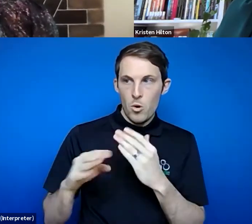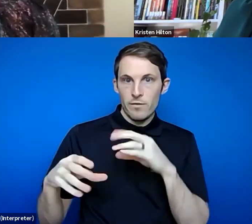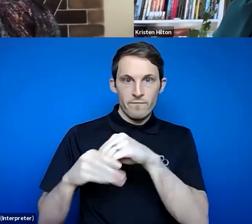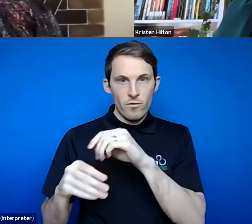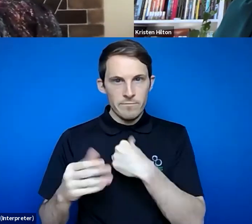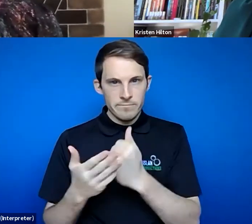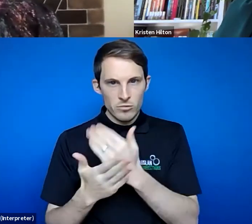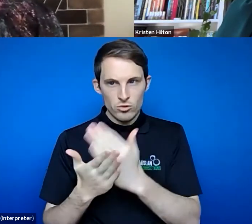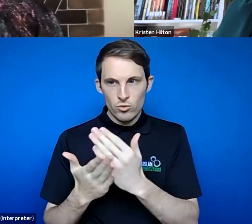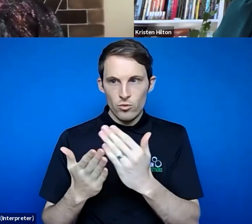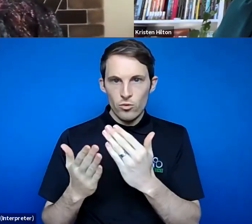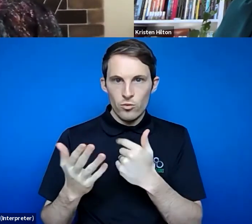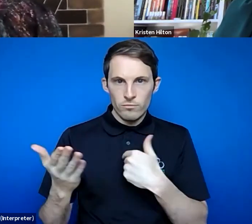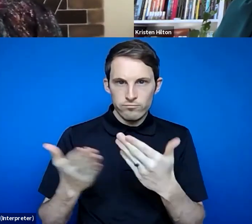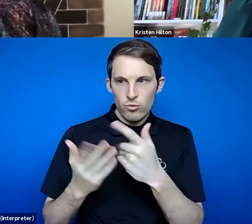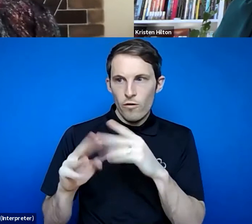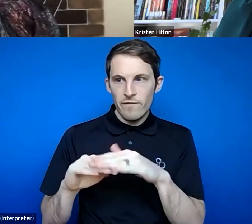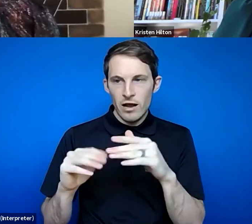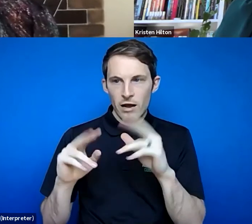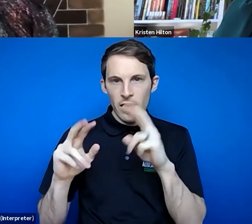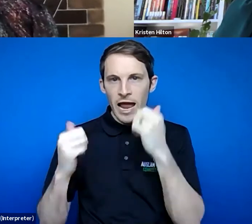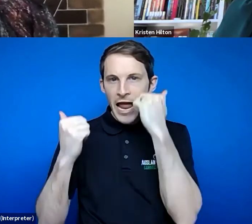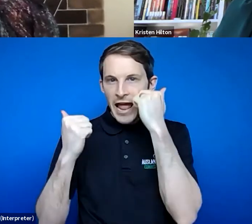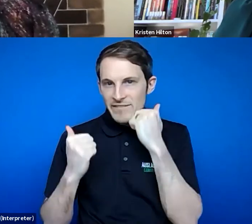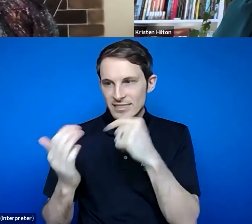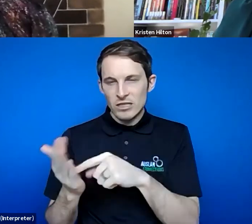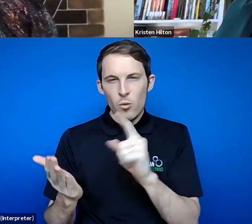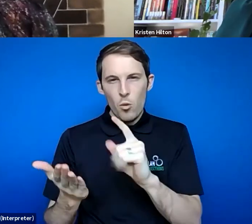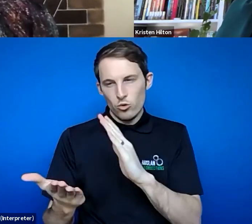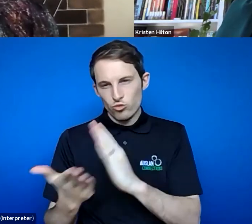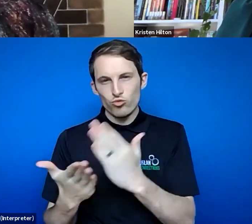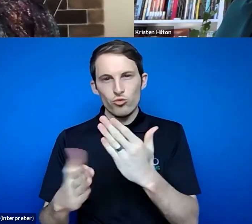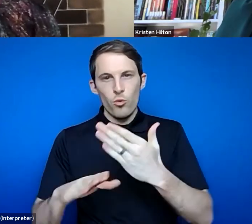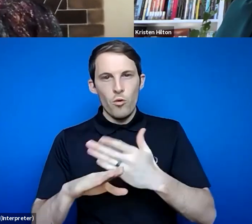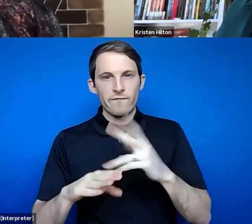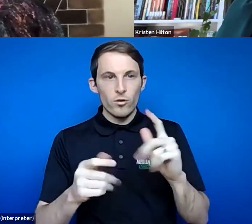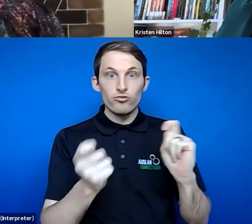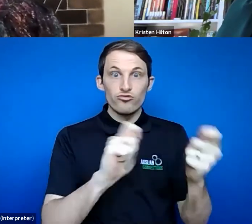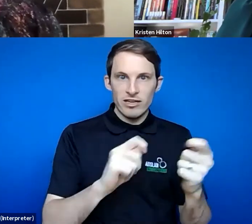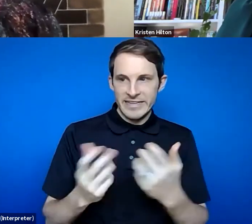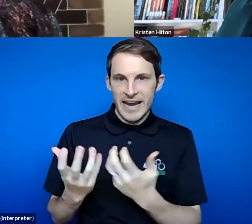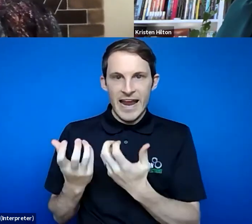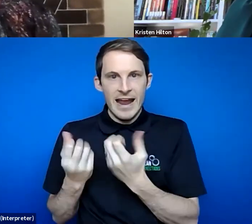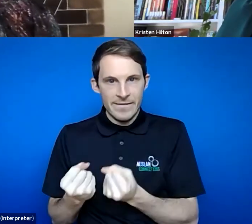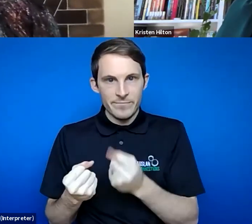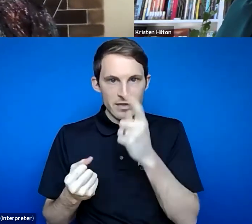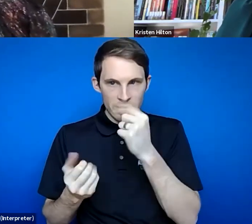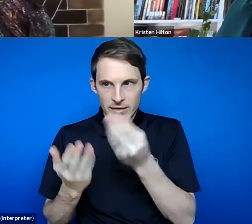about what truly works for change is there at depth and available to all.